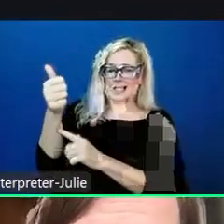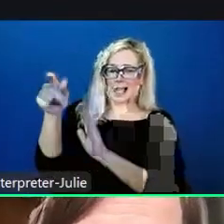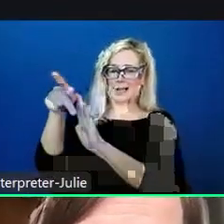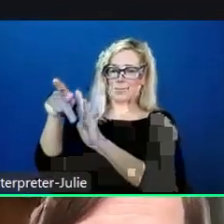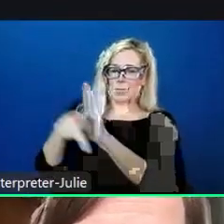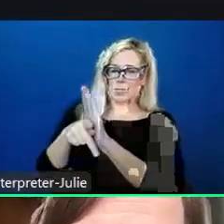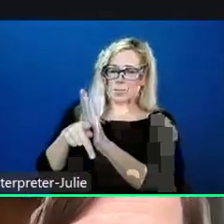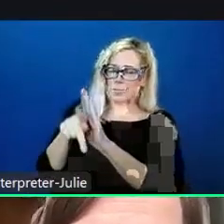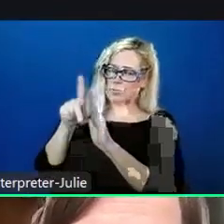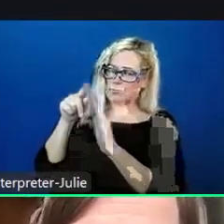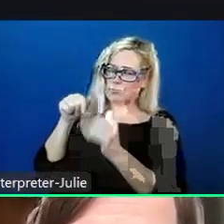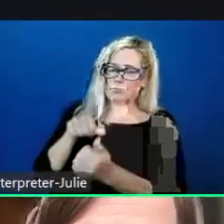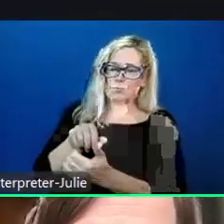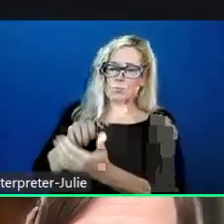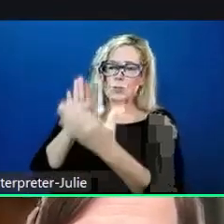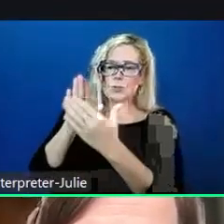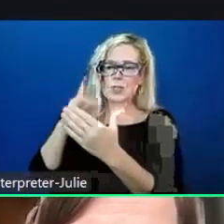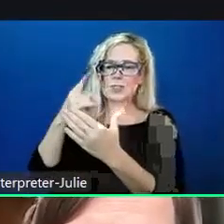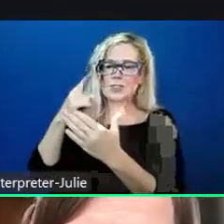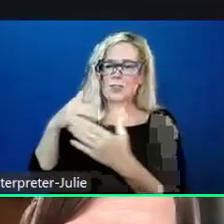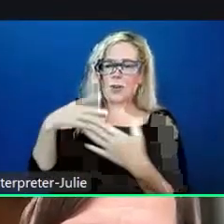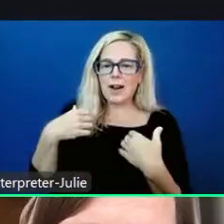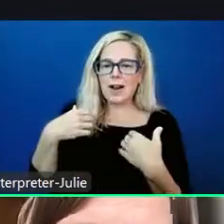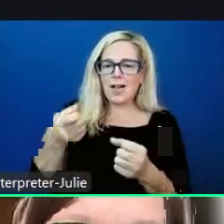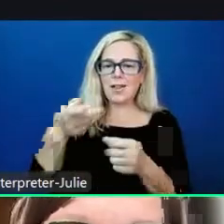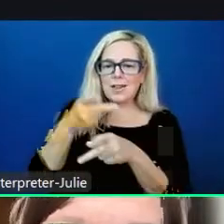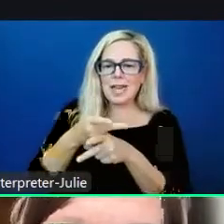healthcare and community living. And we have intentionally,